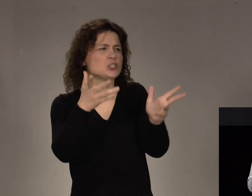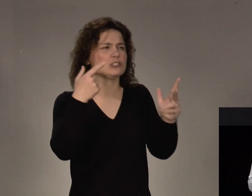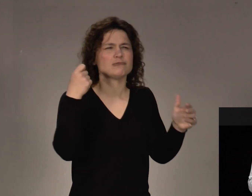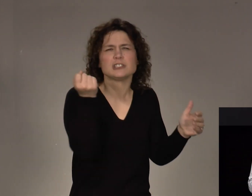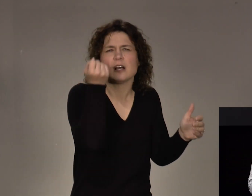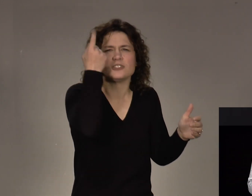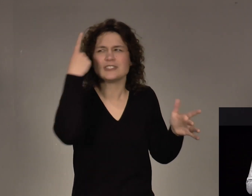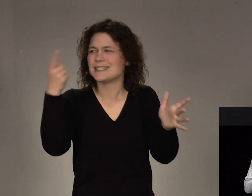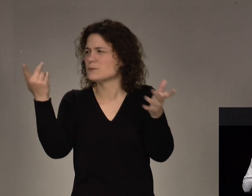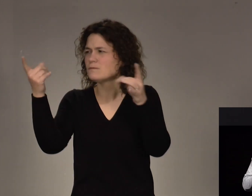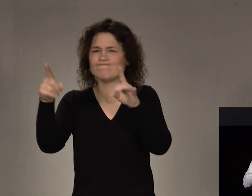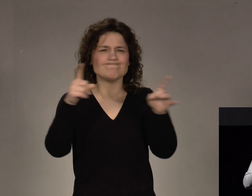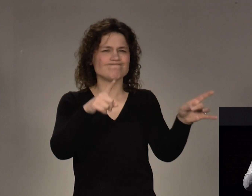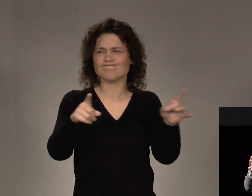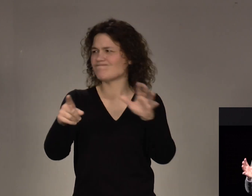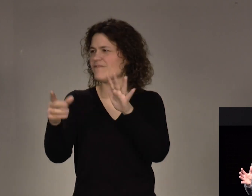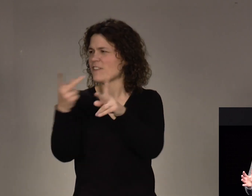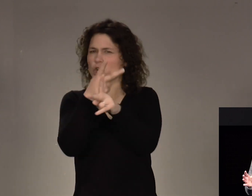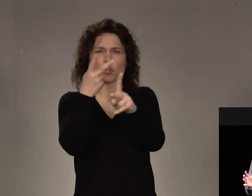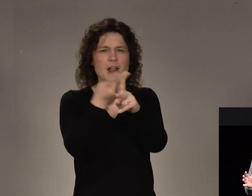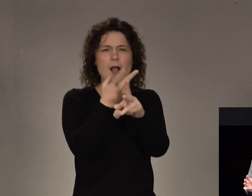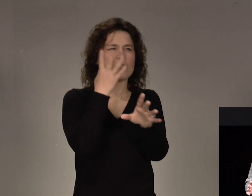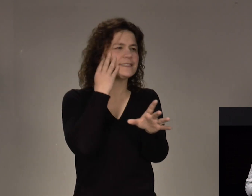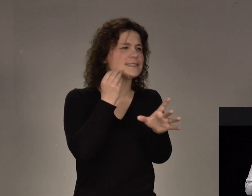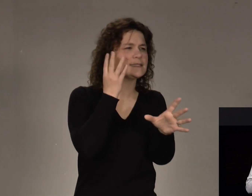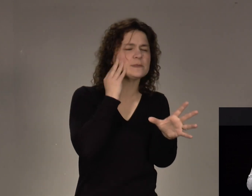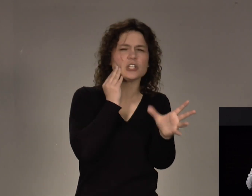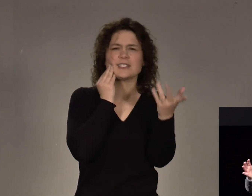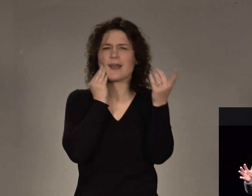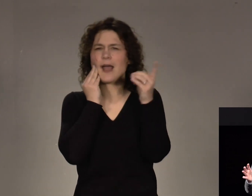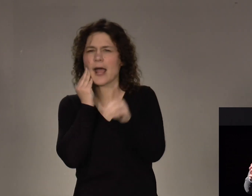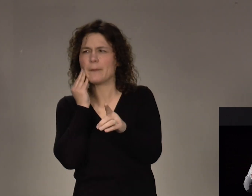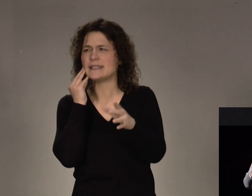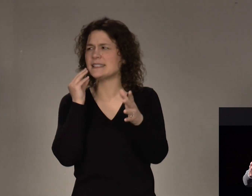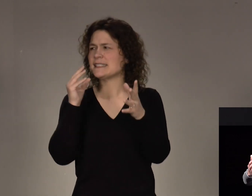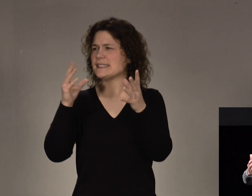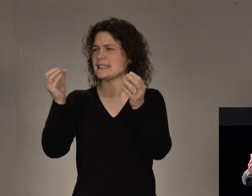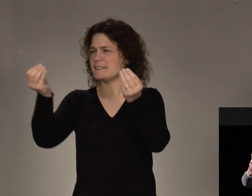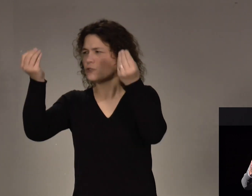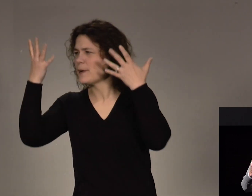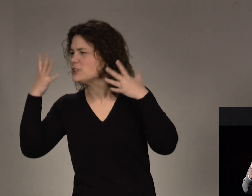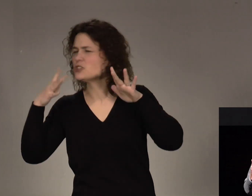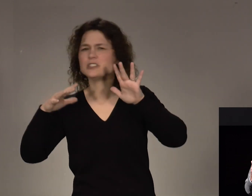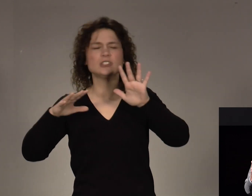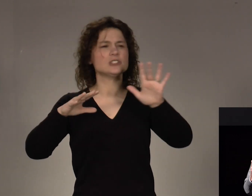sense of all of the experiences, all of the data, and all of the information